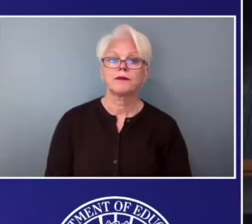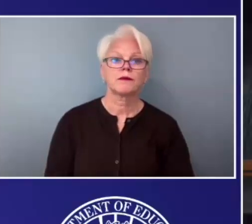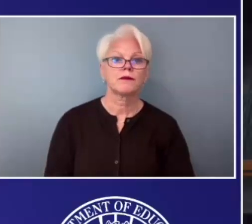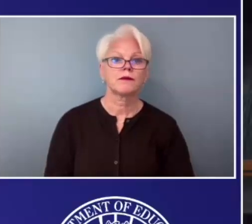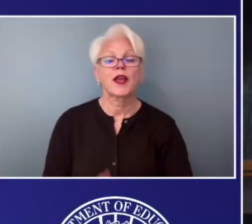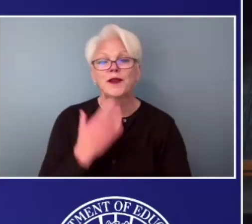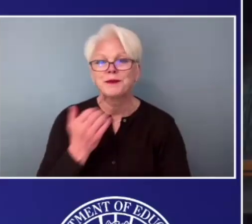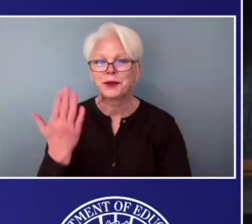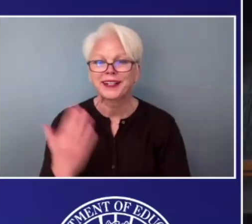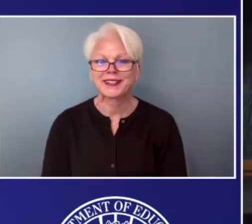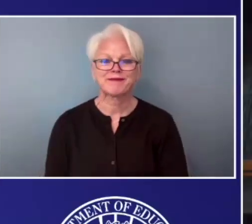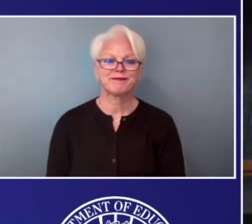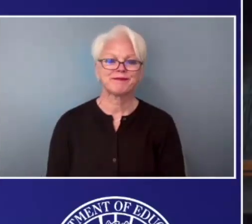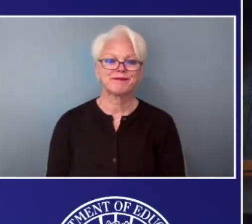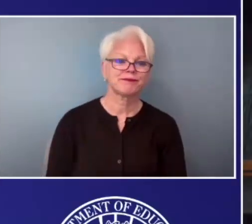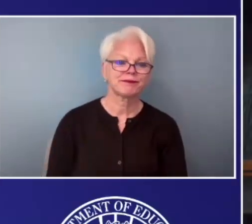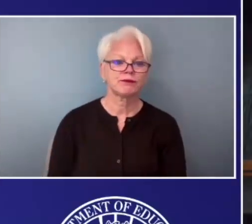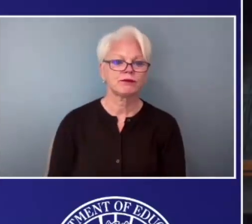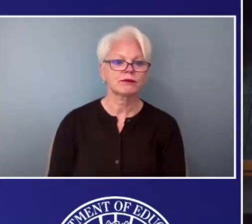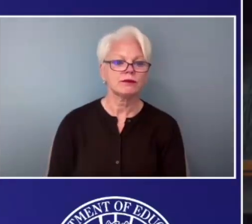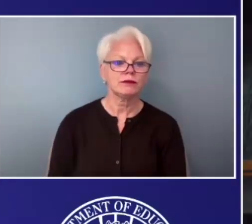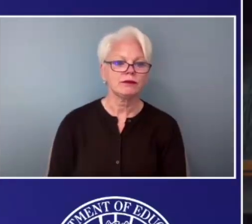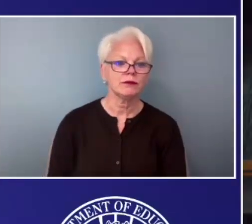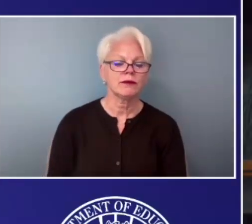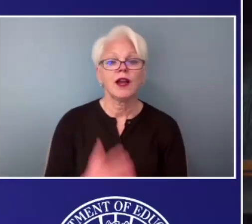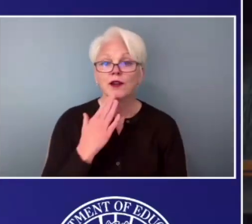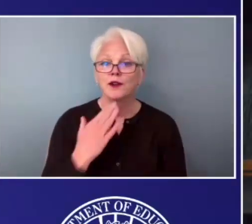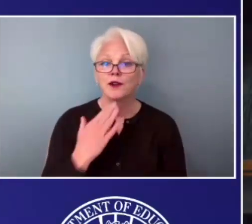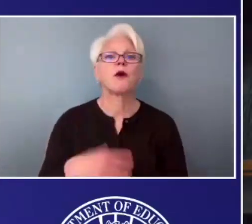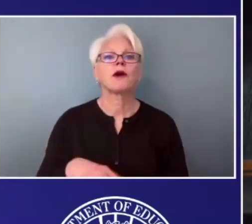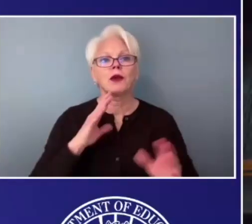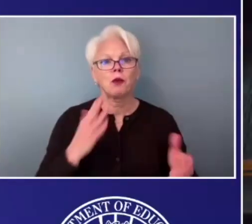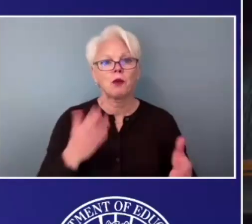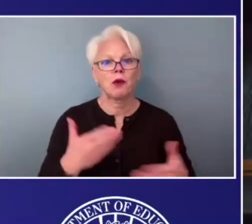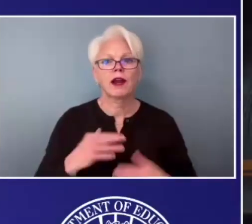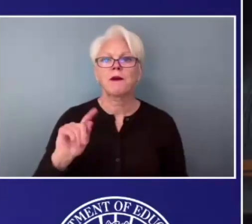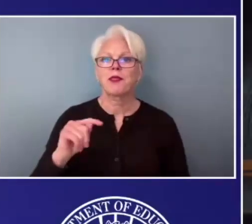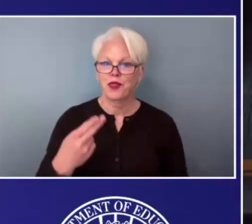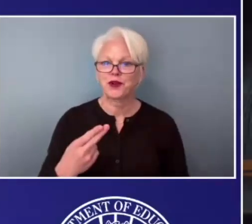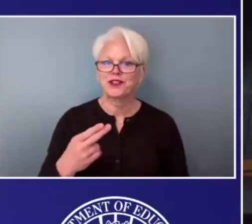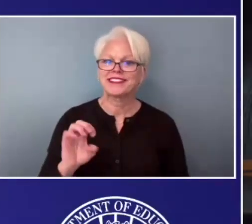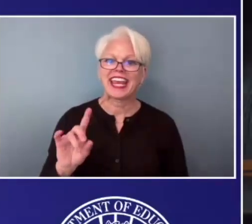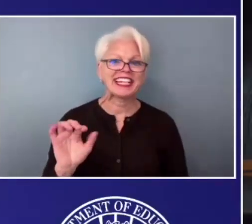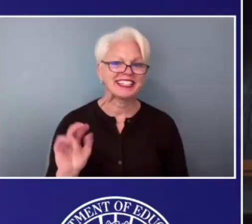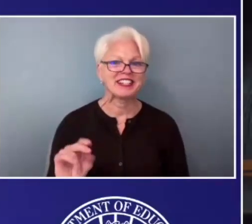Good morning. Welcome to the Thursday edition of the 2025